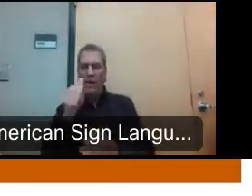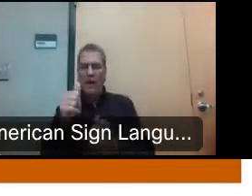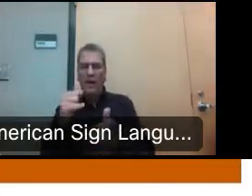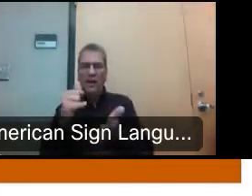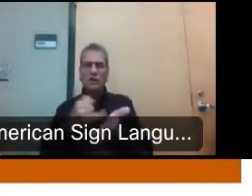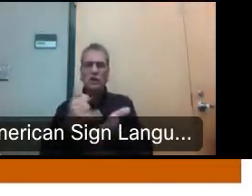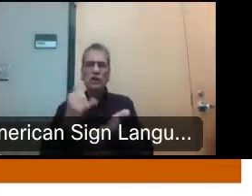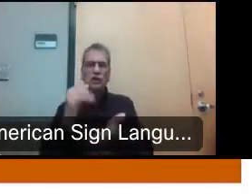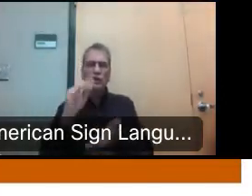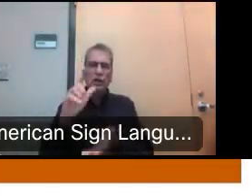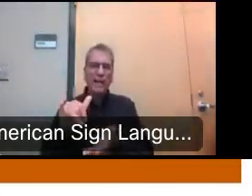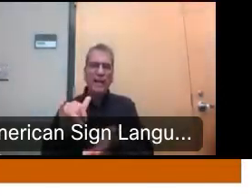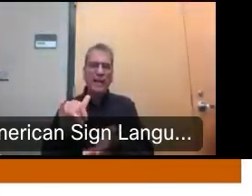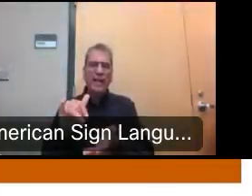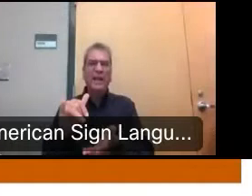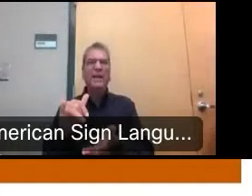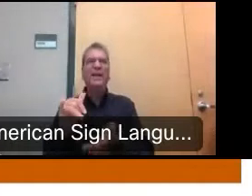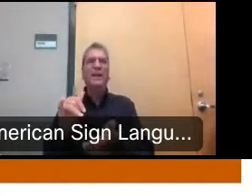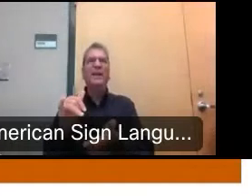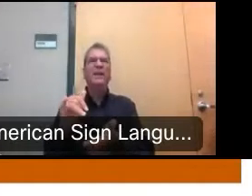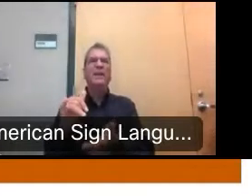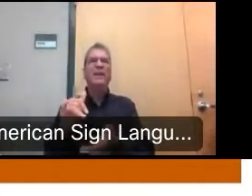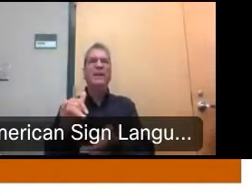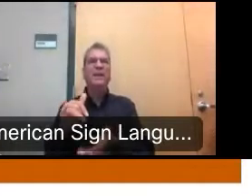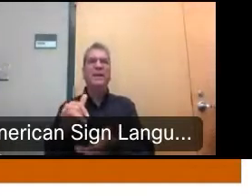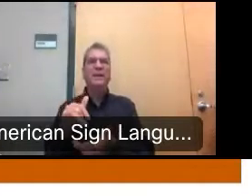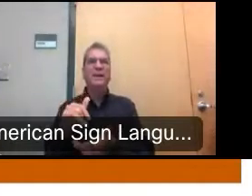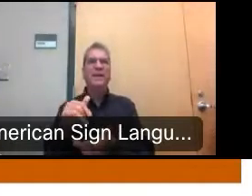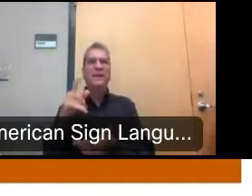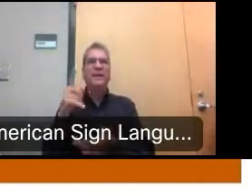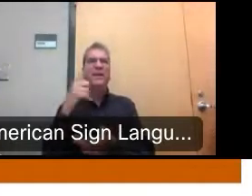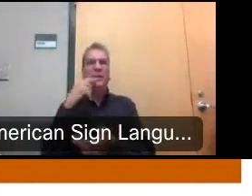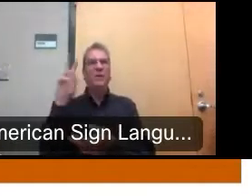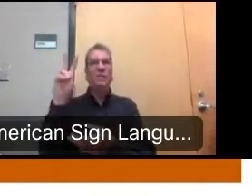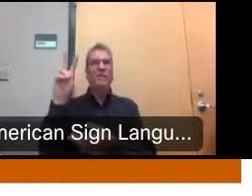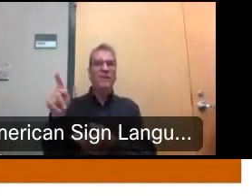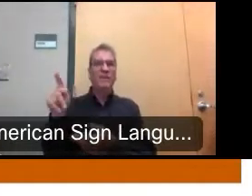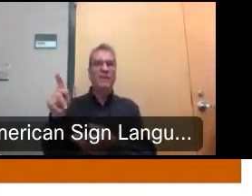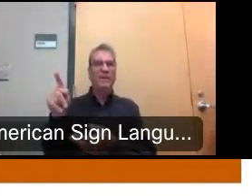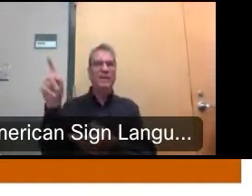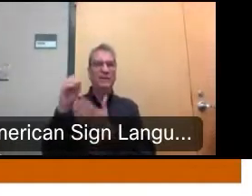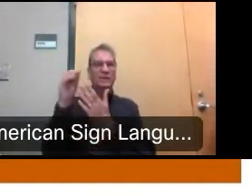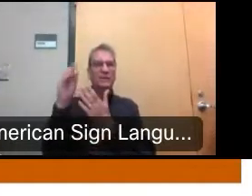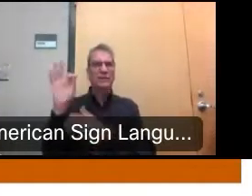this is like, the most ridiculous series of conversations I've ever had at, like, there was like, a vice president for, like, student affairs being, like, well, why is like jelly